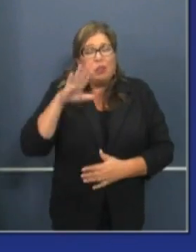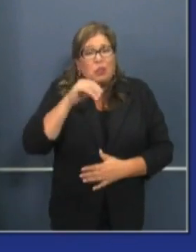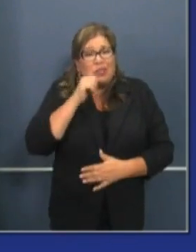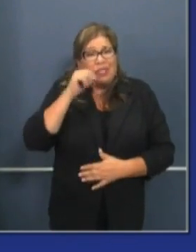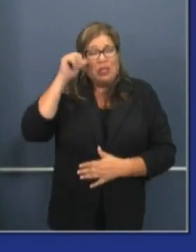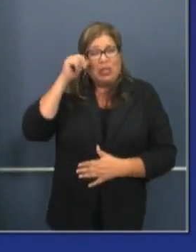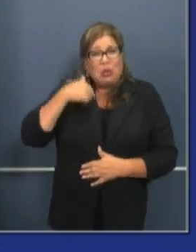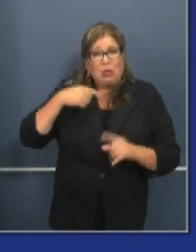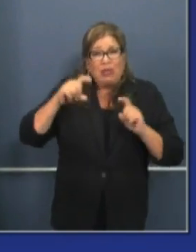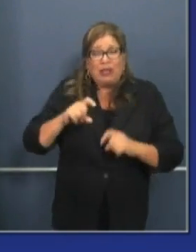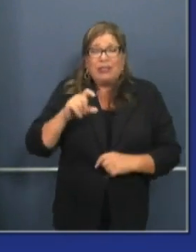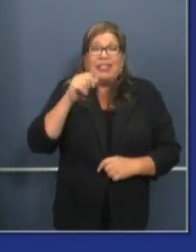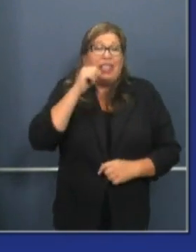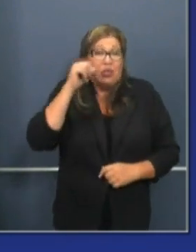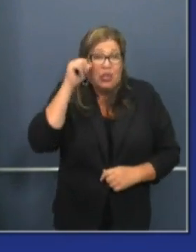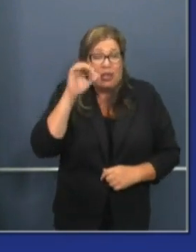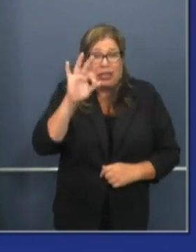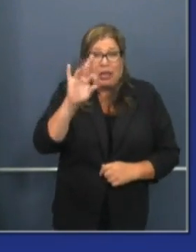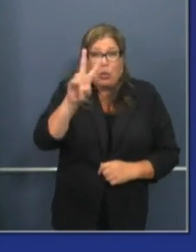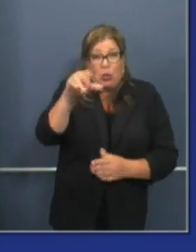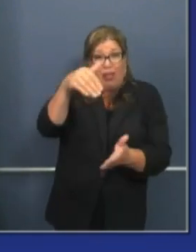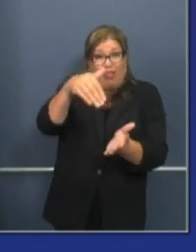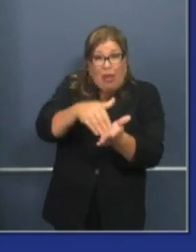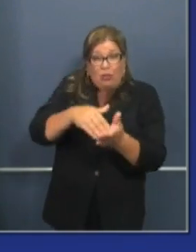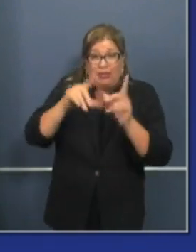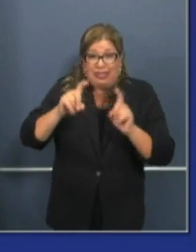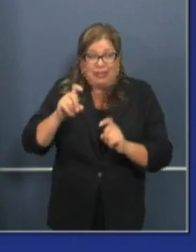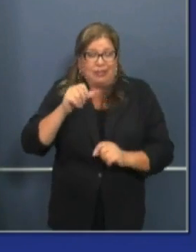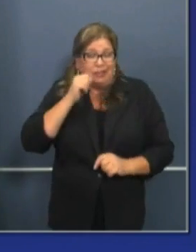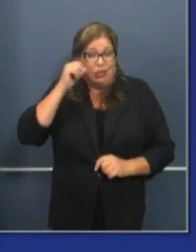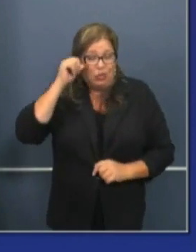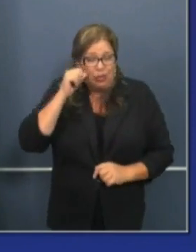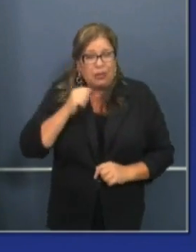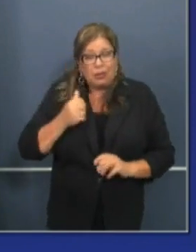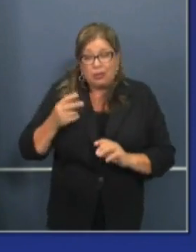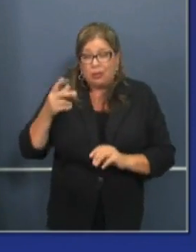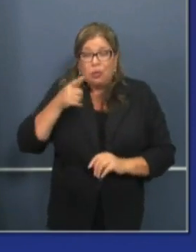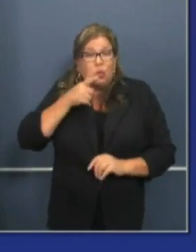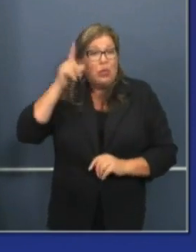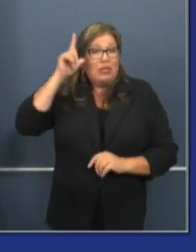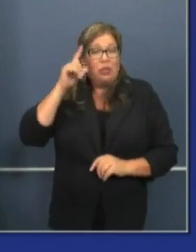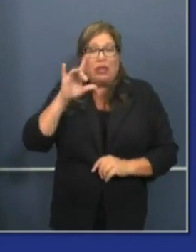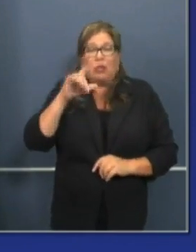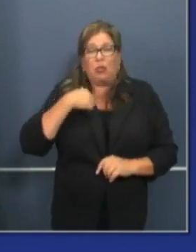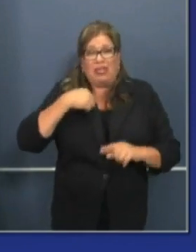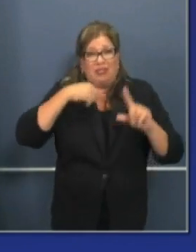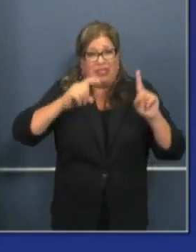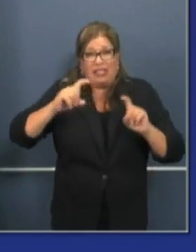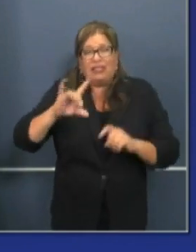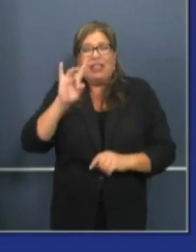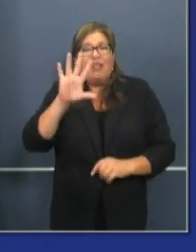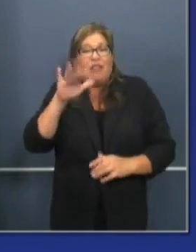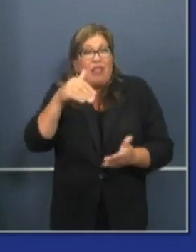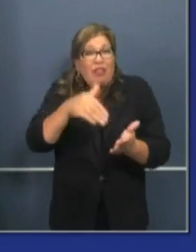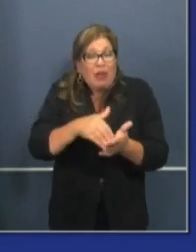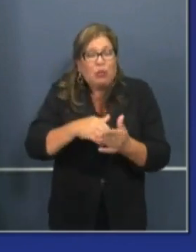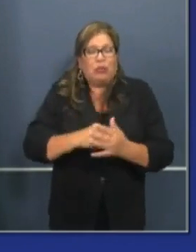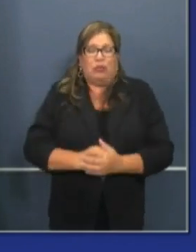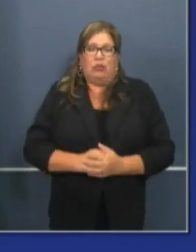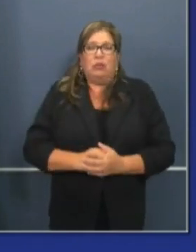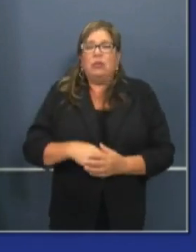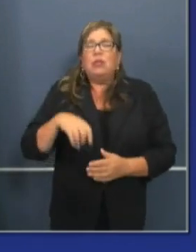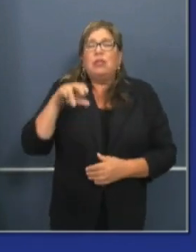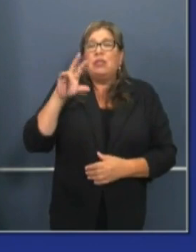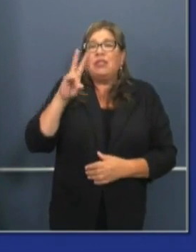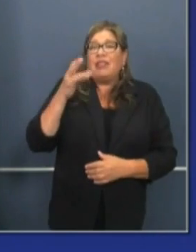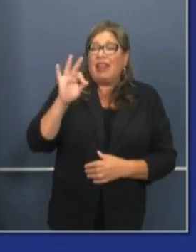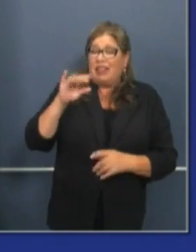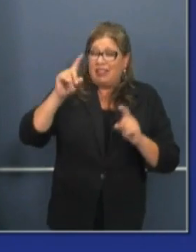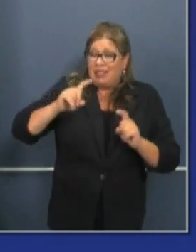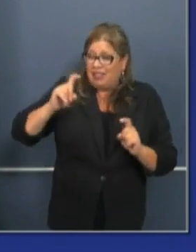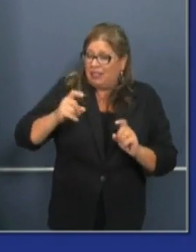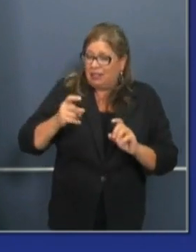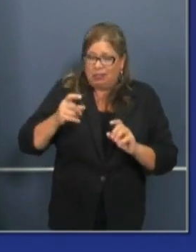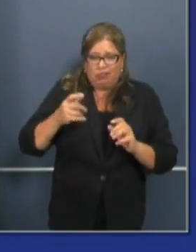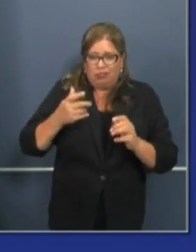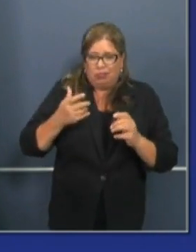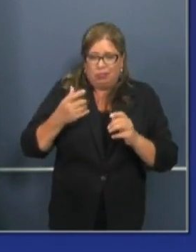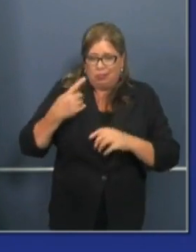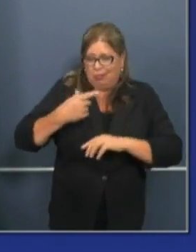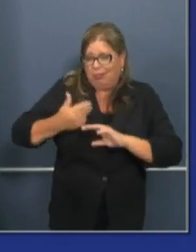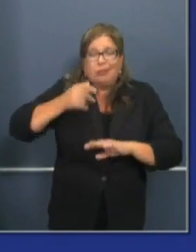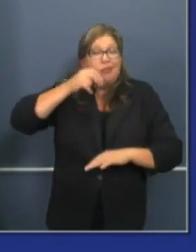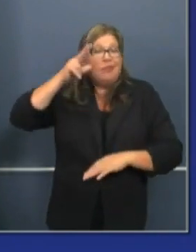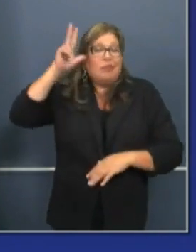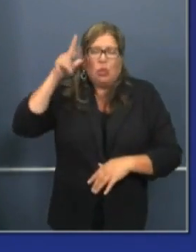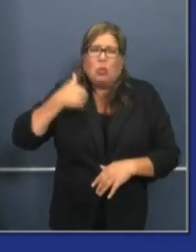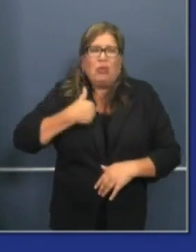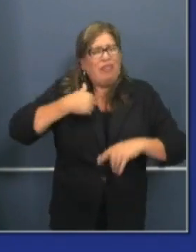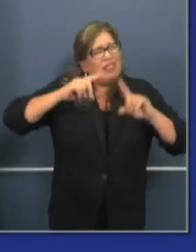IN FACT, WE HAD A RECORD NUMBER OF TEST THAT WE CONDUCTED YESTERDAY OVER 92,000 TESTS DONE YESTERDAY 85,000 TEST DONE THE DAY BEFORE 79,000 TEST TODAY BEFORE THAT.